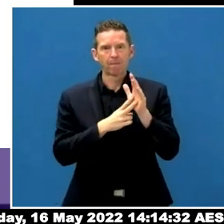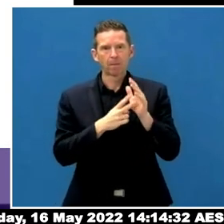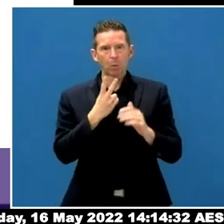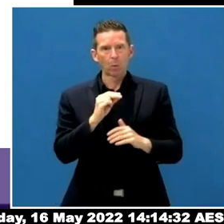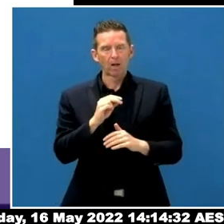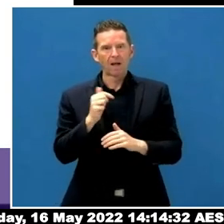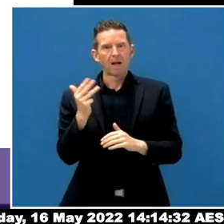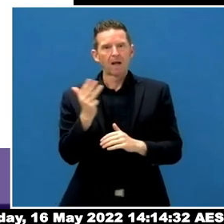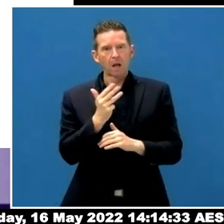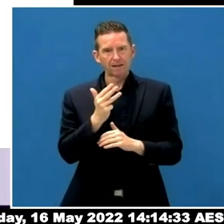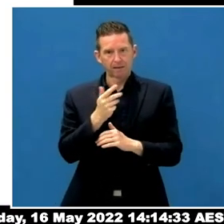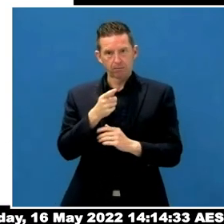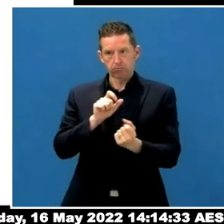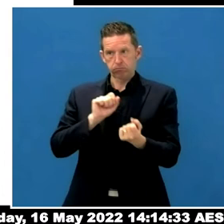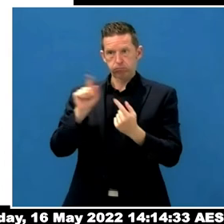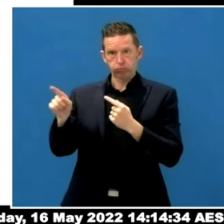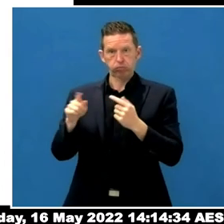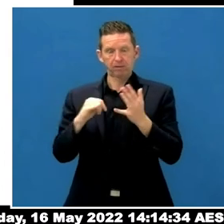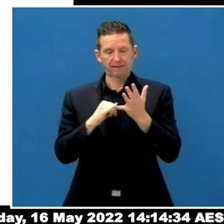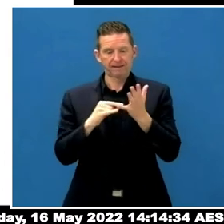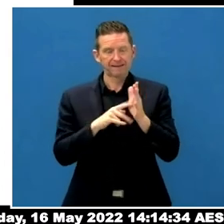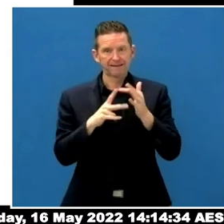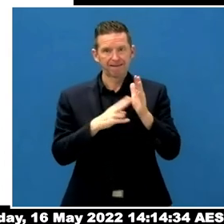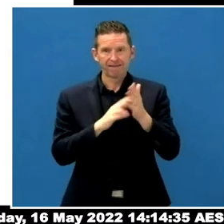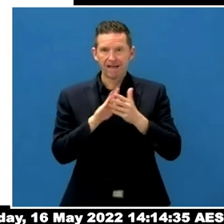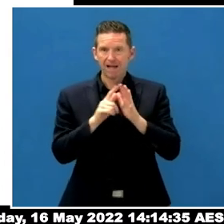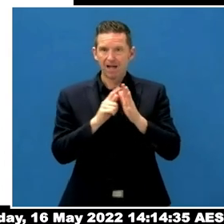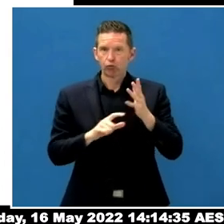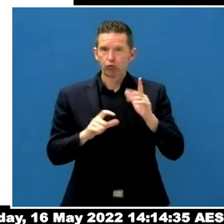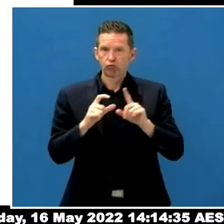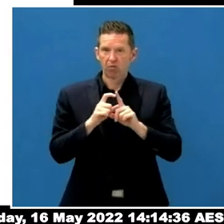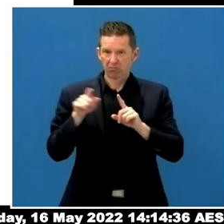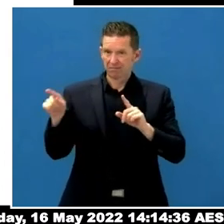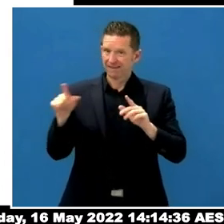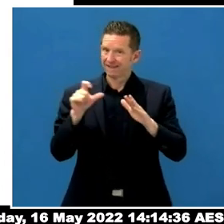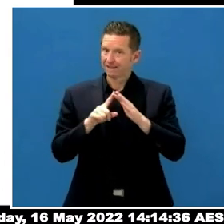Yes, starts with, "Good afternoon, Steven".